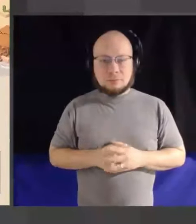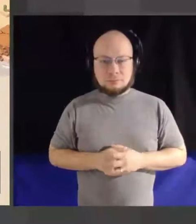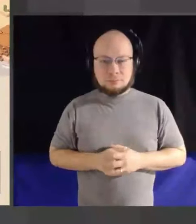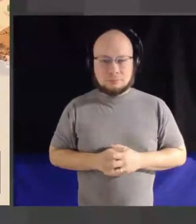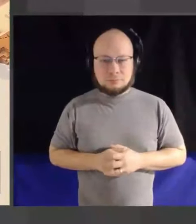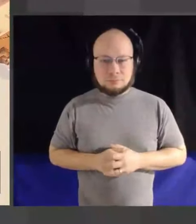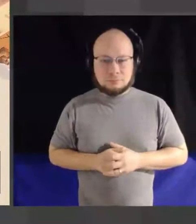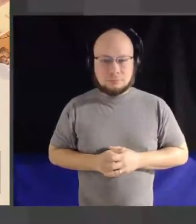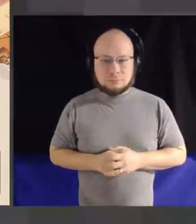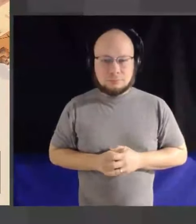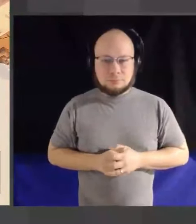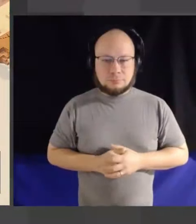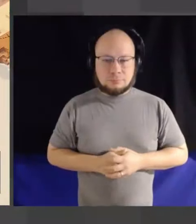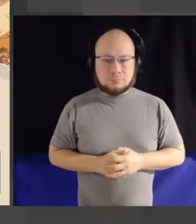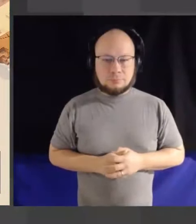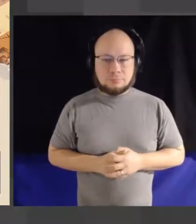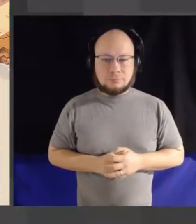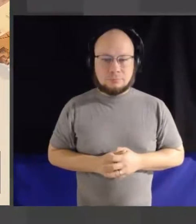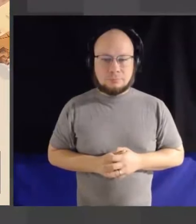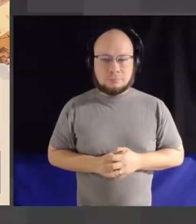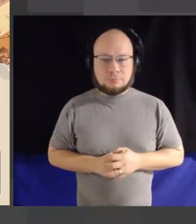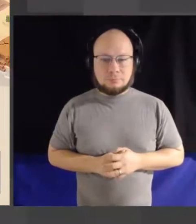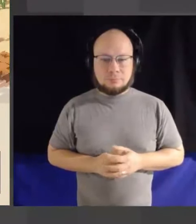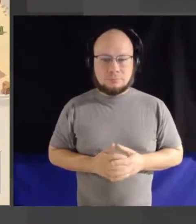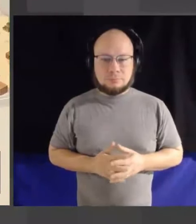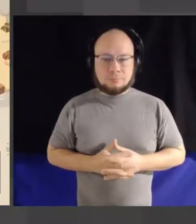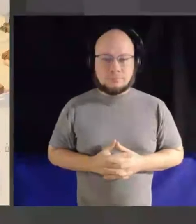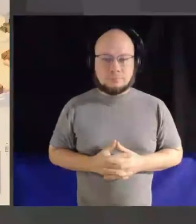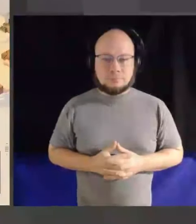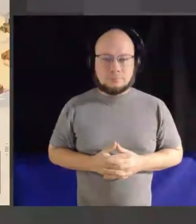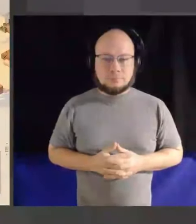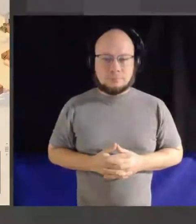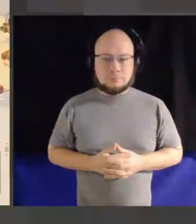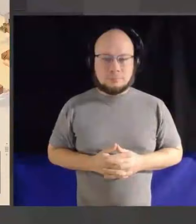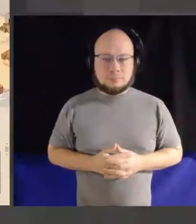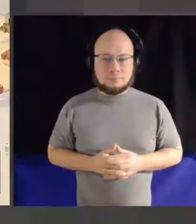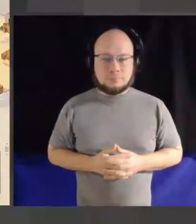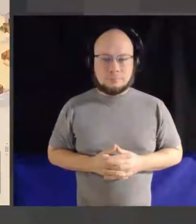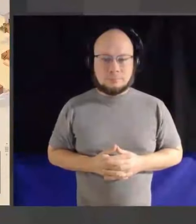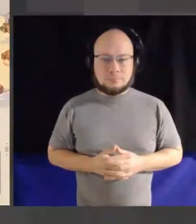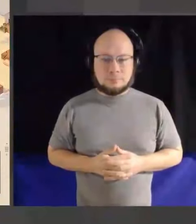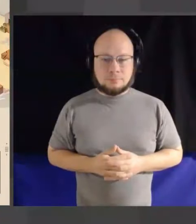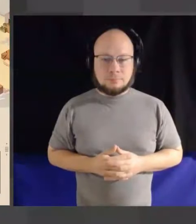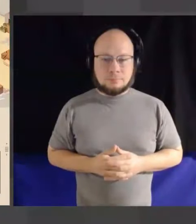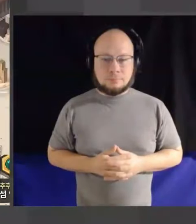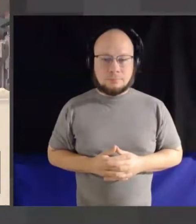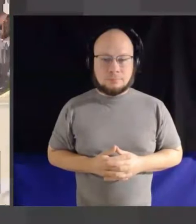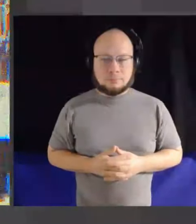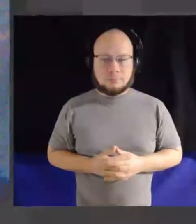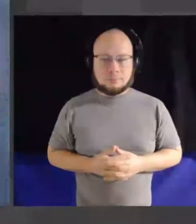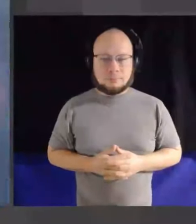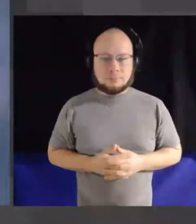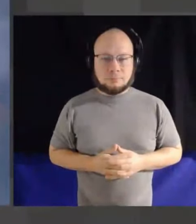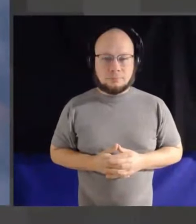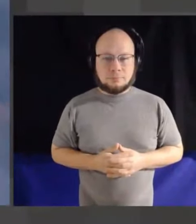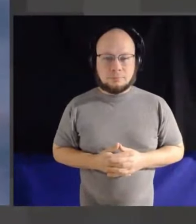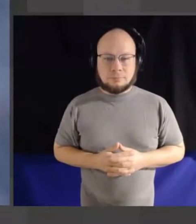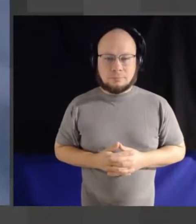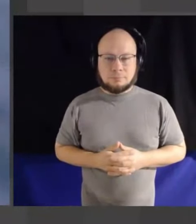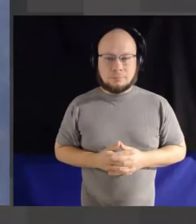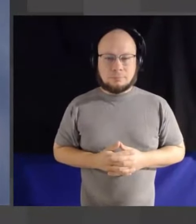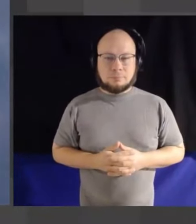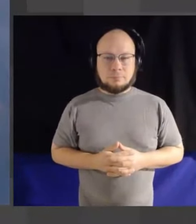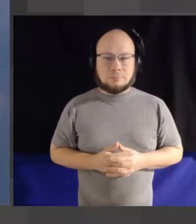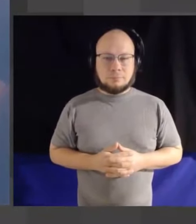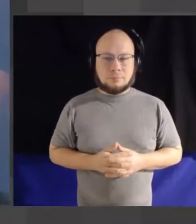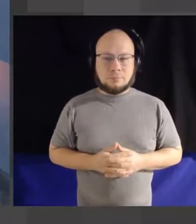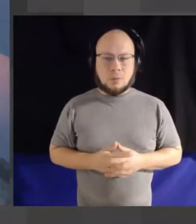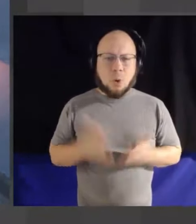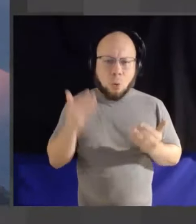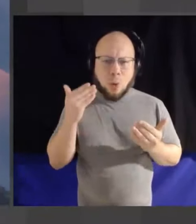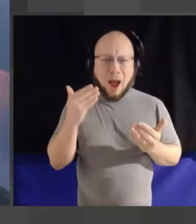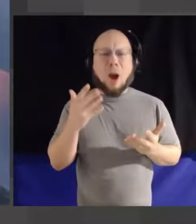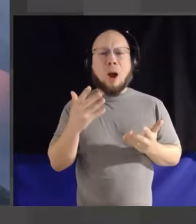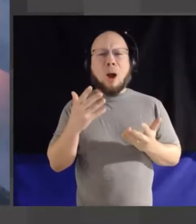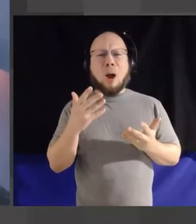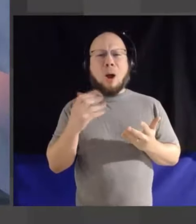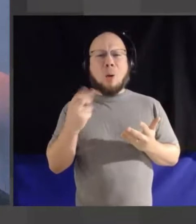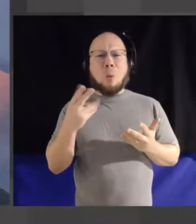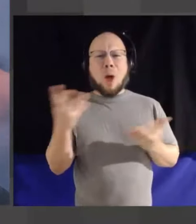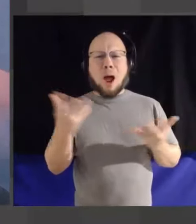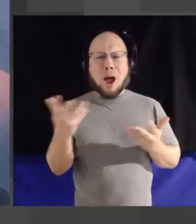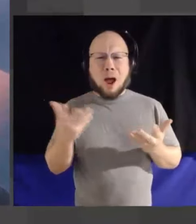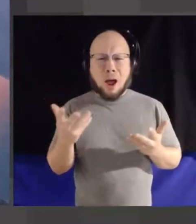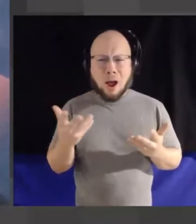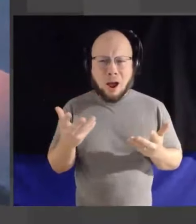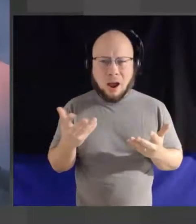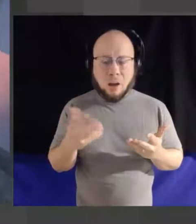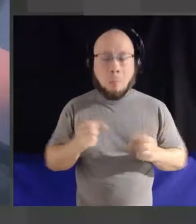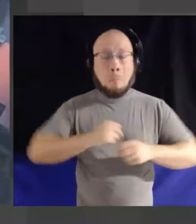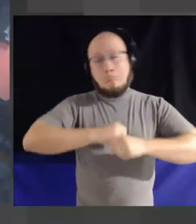I'VE GOT IN VISIBILITY